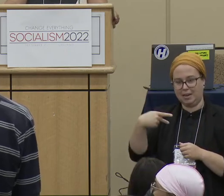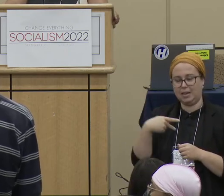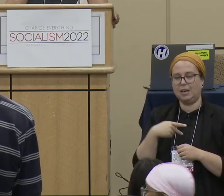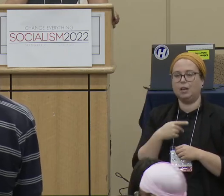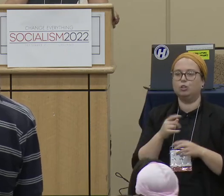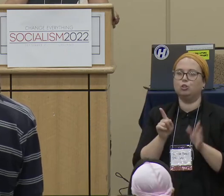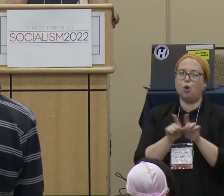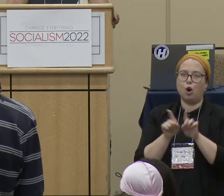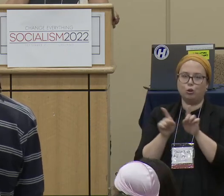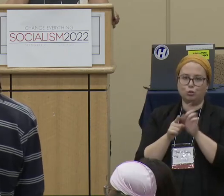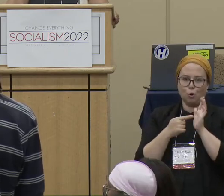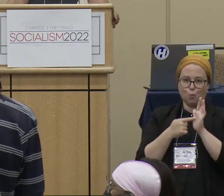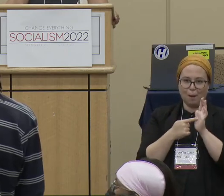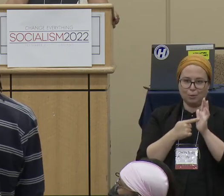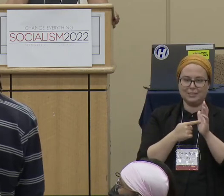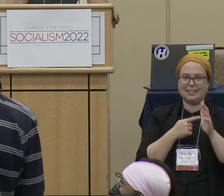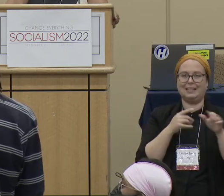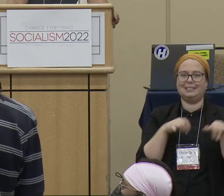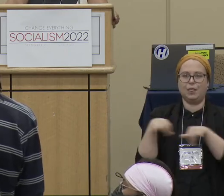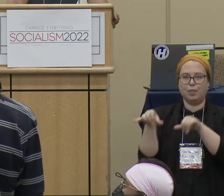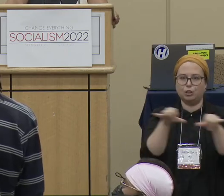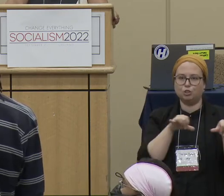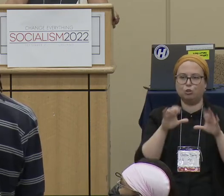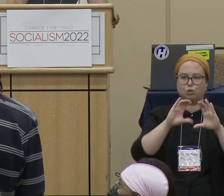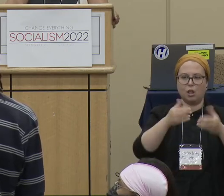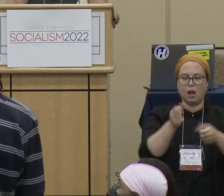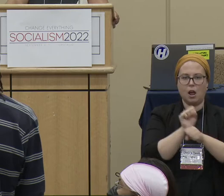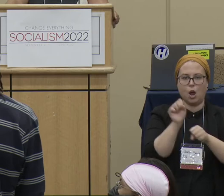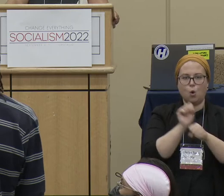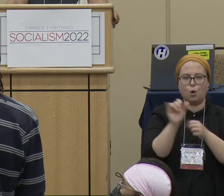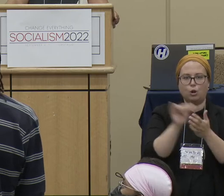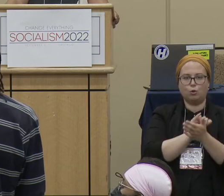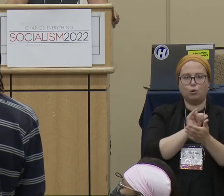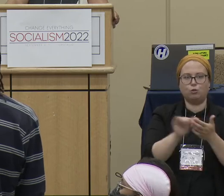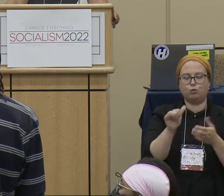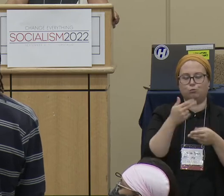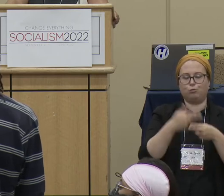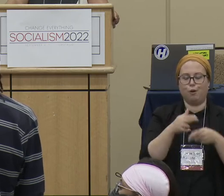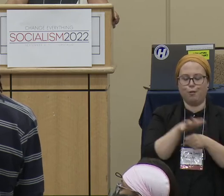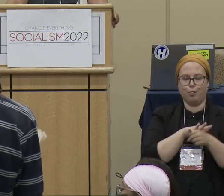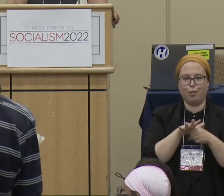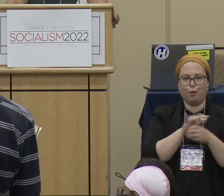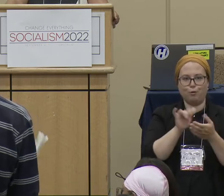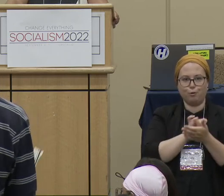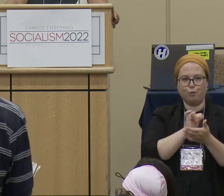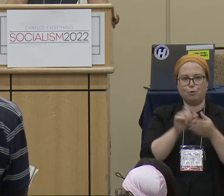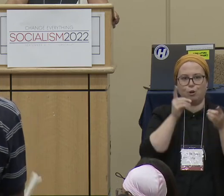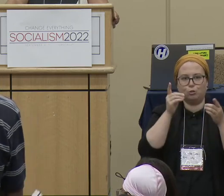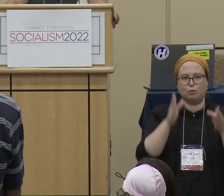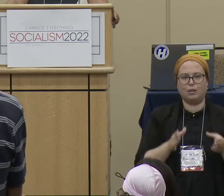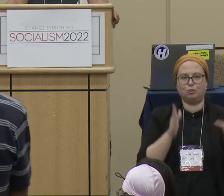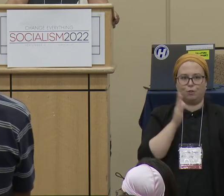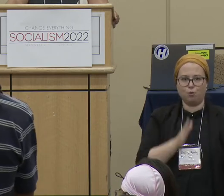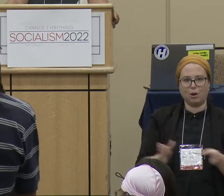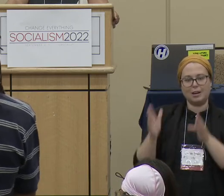here with BYP as a board memberer